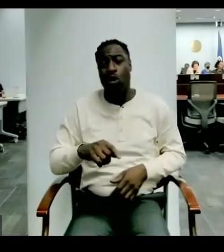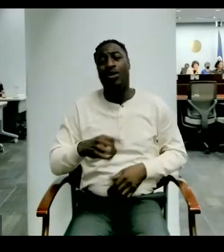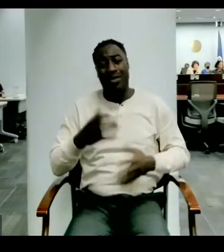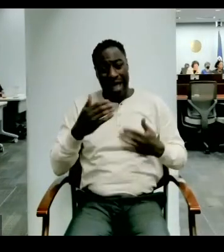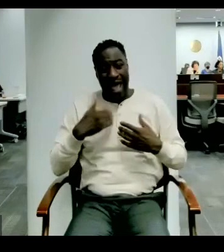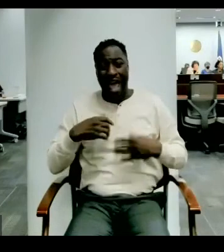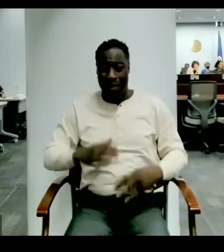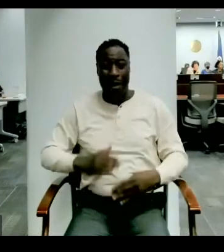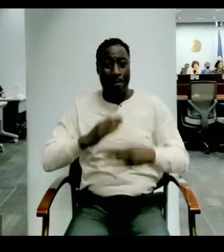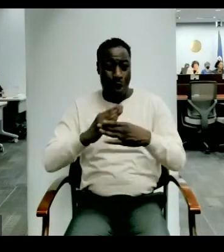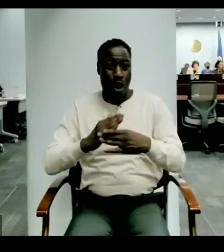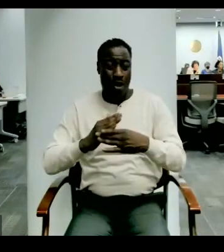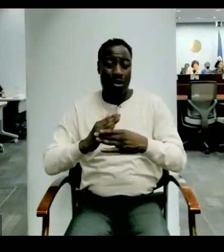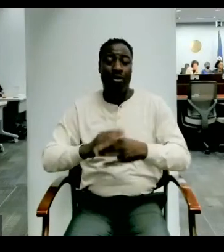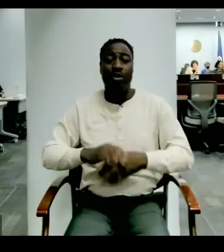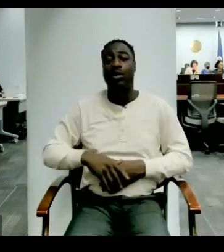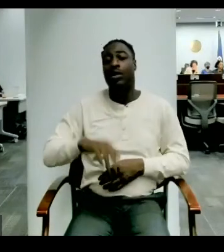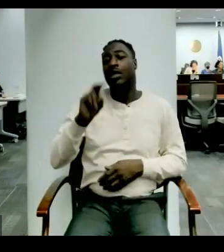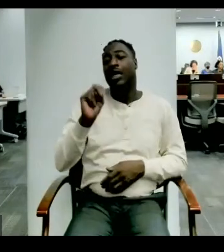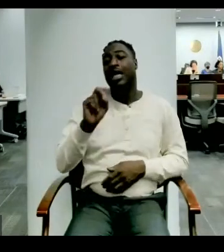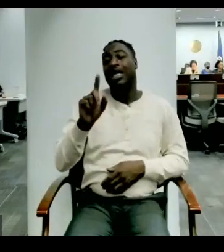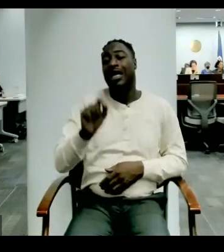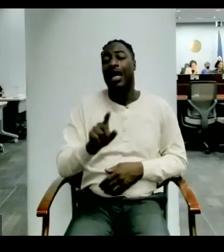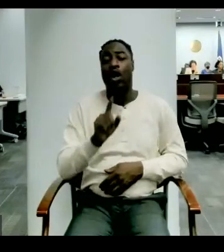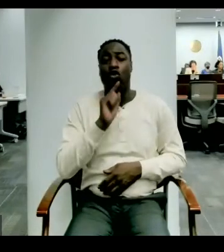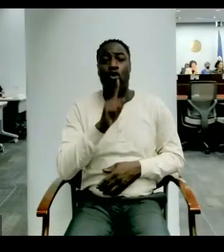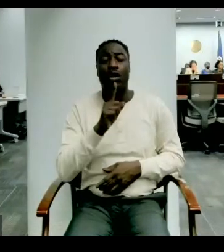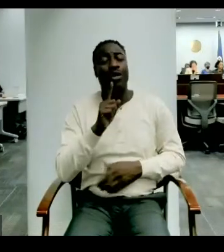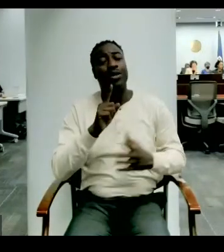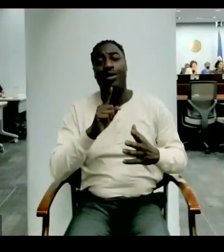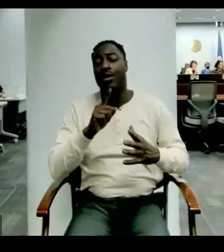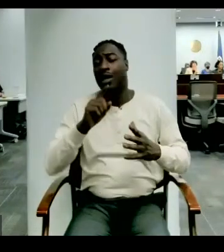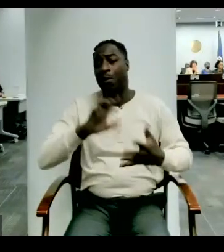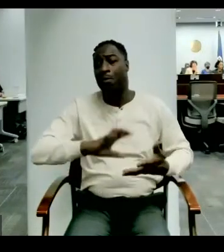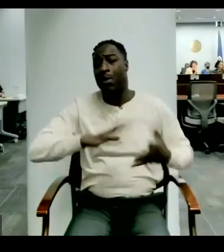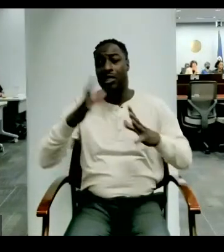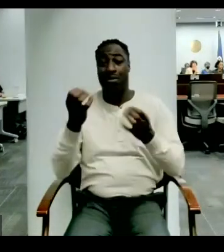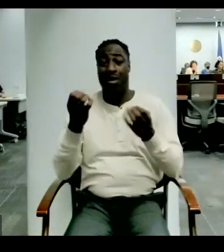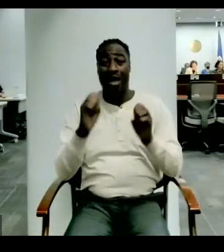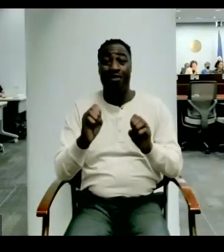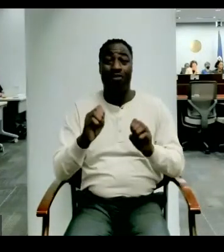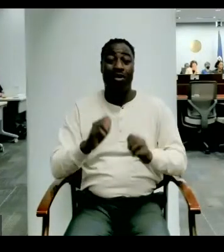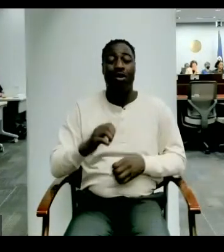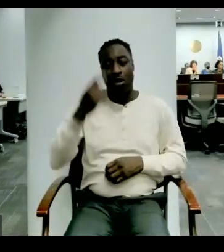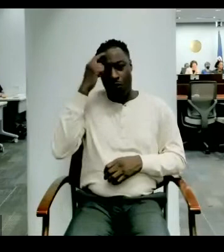claims. NDAs also undermine EEOC effort regarding bystander intervention training.